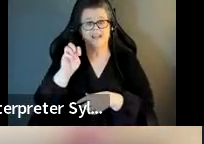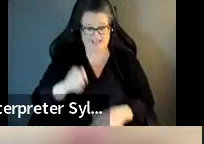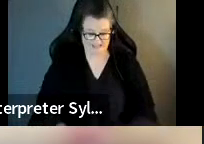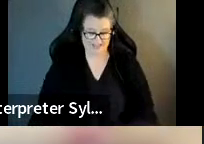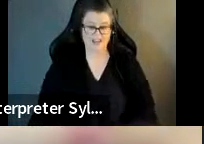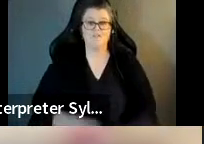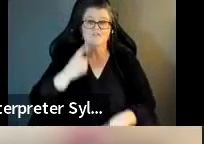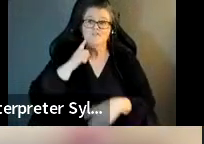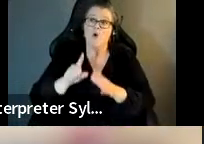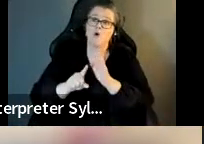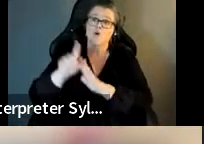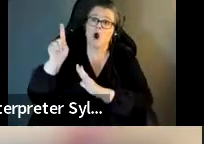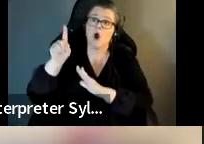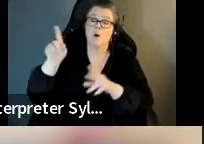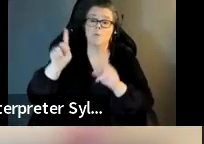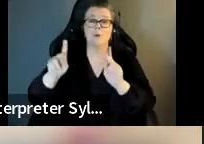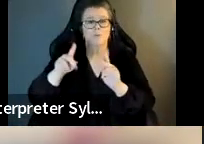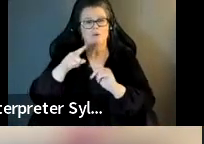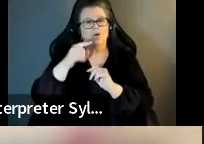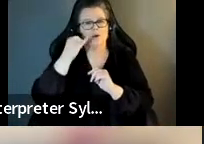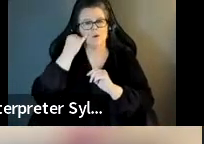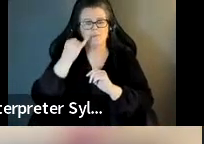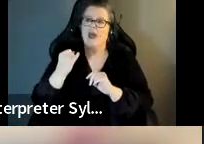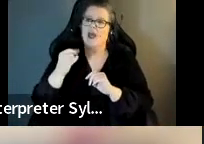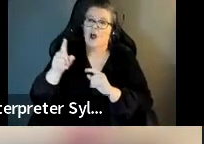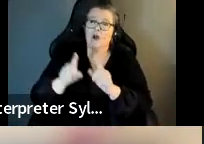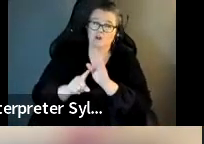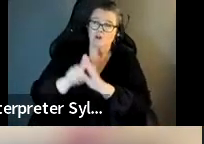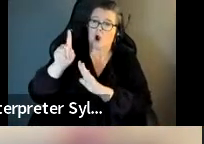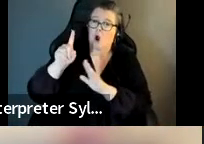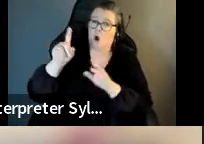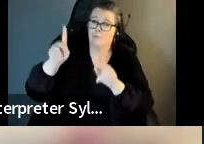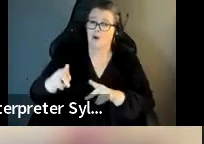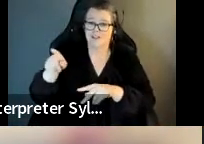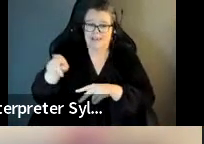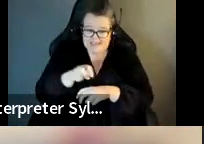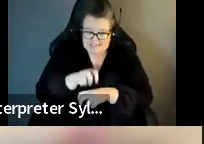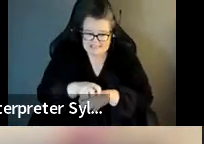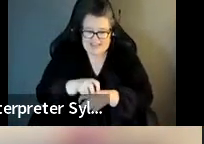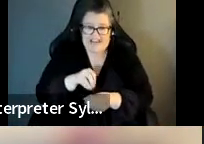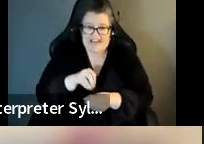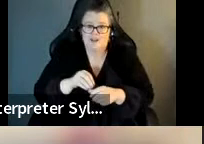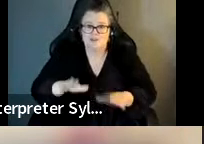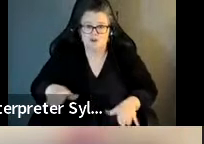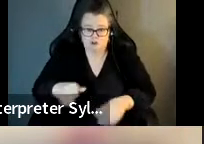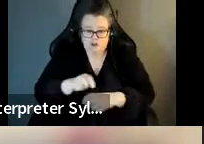Picture a tall person sitting in a small child's chair, with his chin nearly touching his knees.